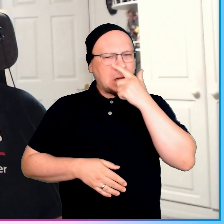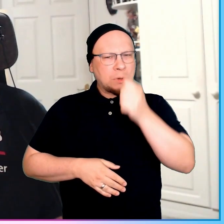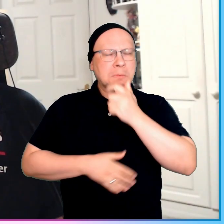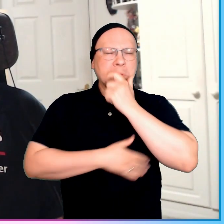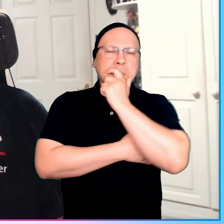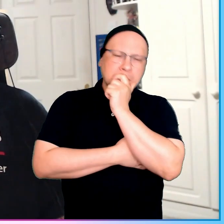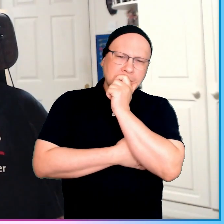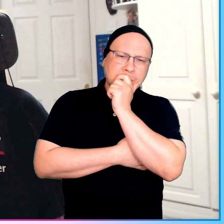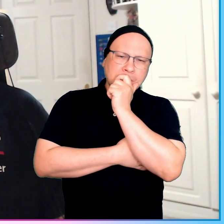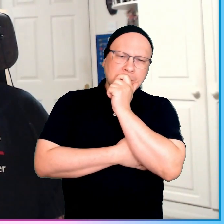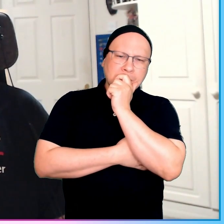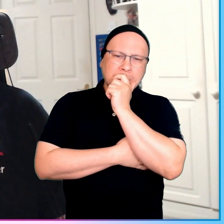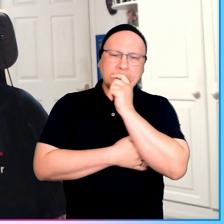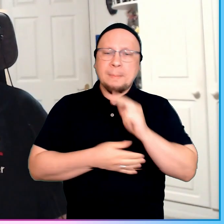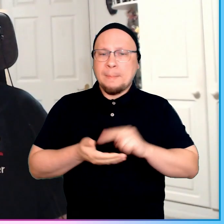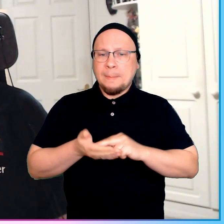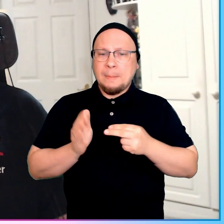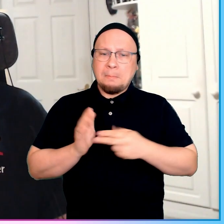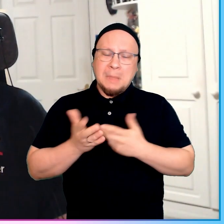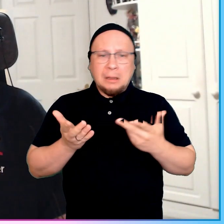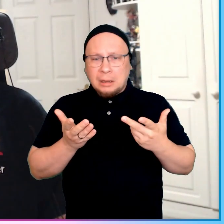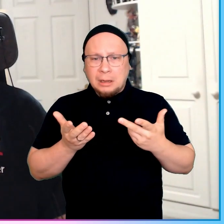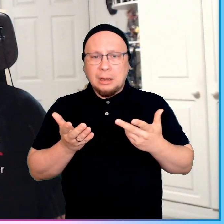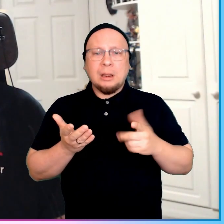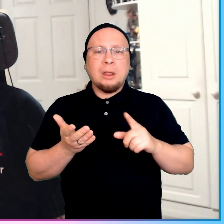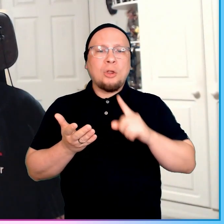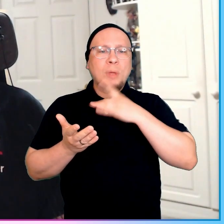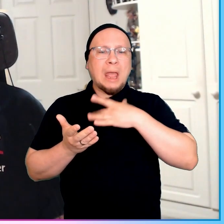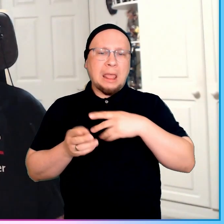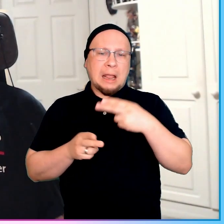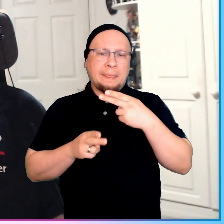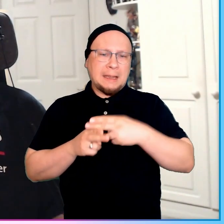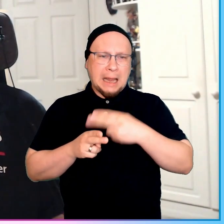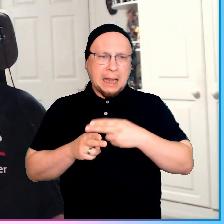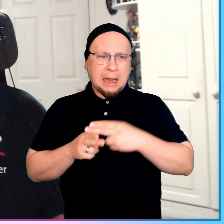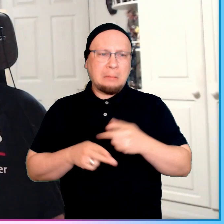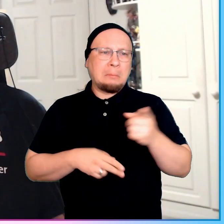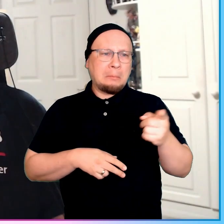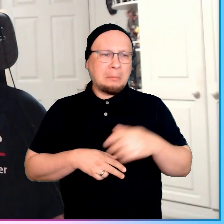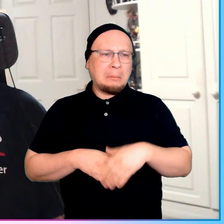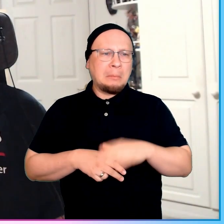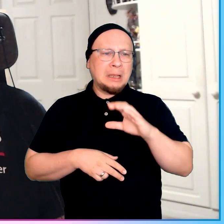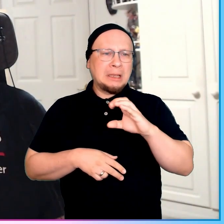not just because of the wonderfully alliterative name, and the developer is keen to make this as